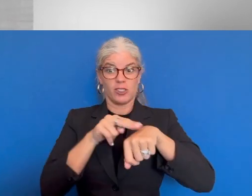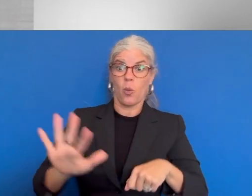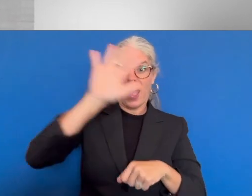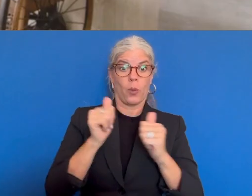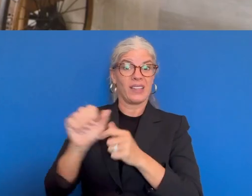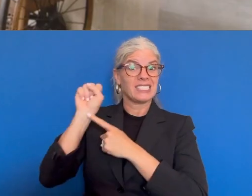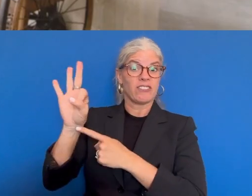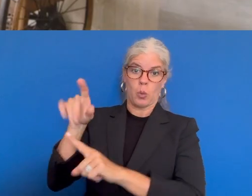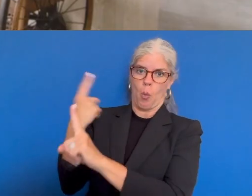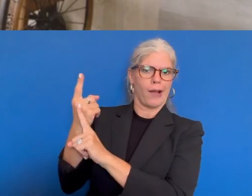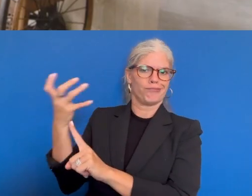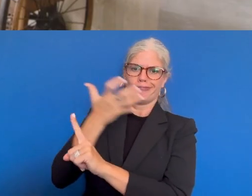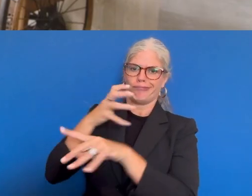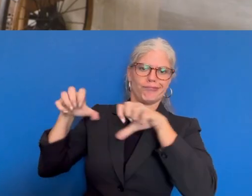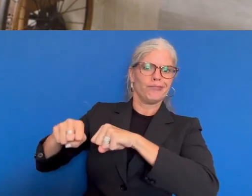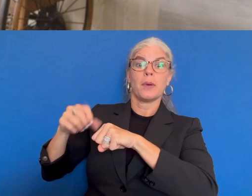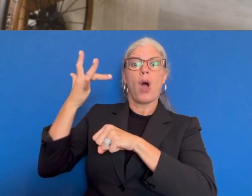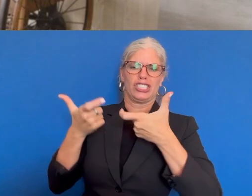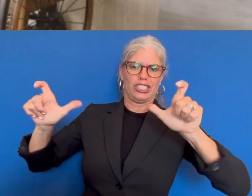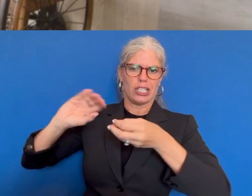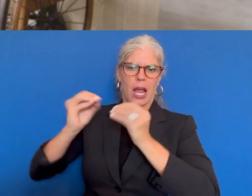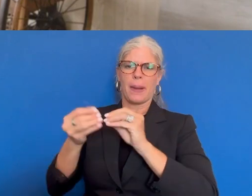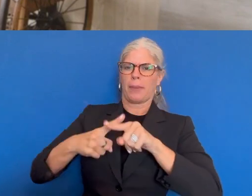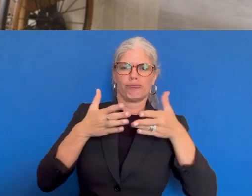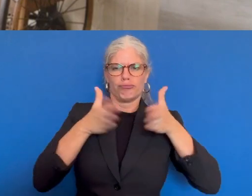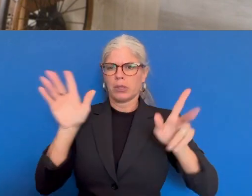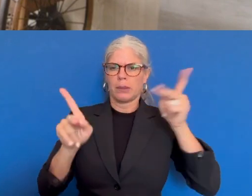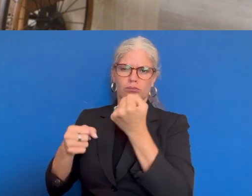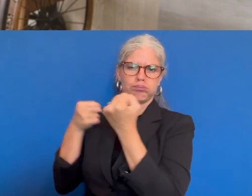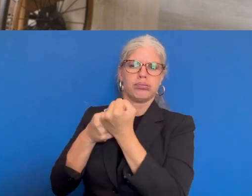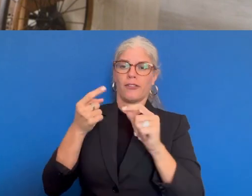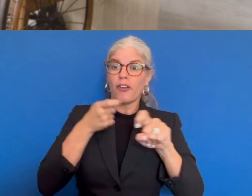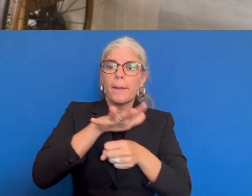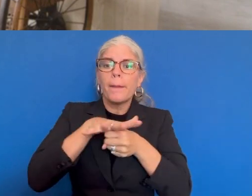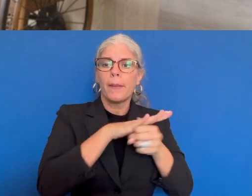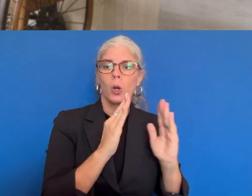with the San Francisco one standing out due to its size and broad support from the local communities,